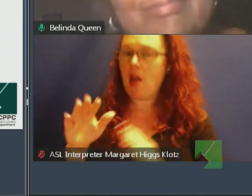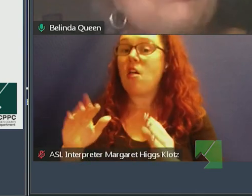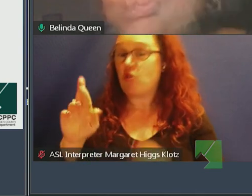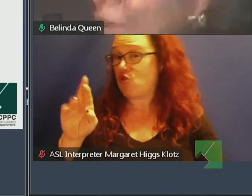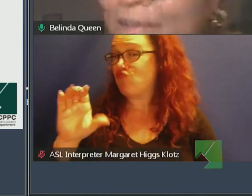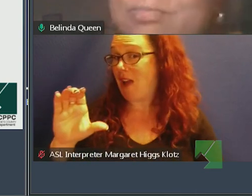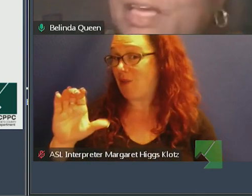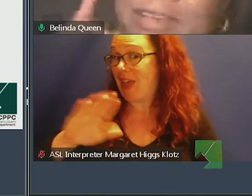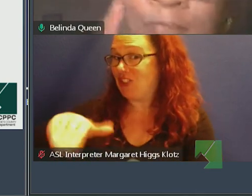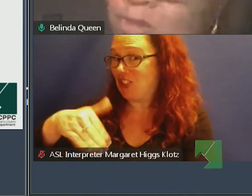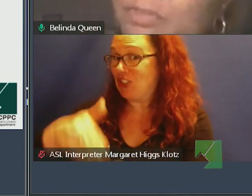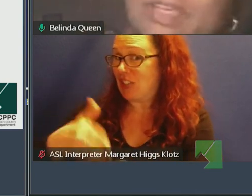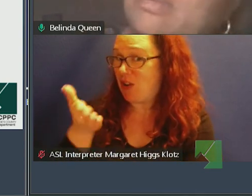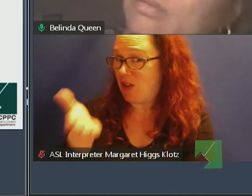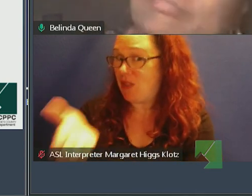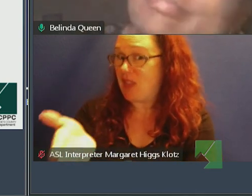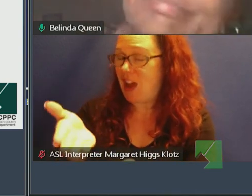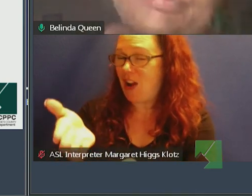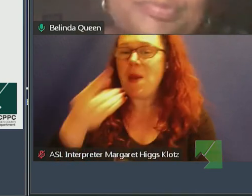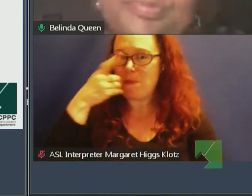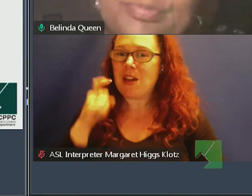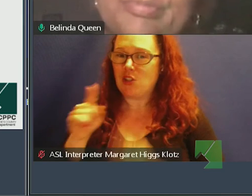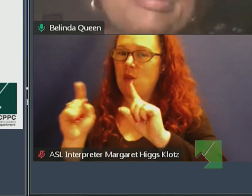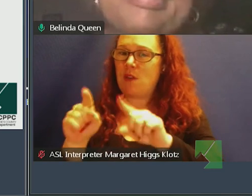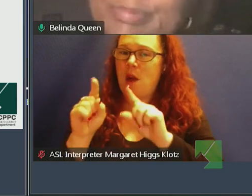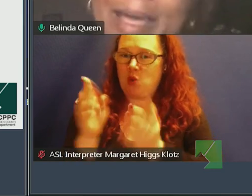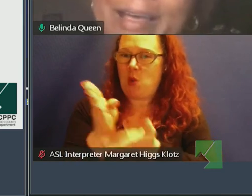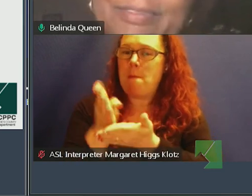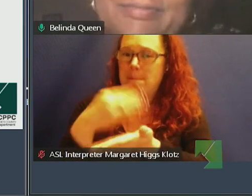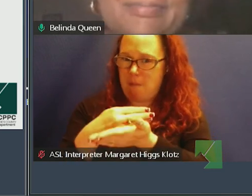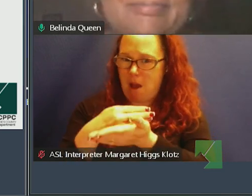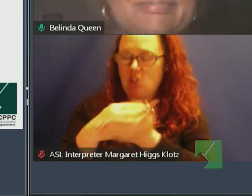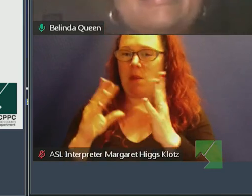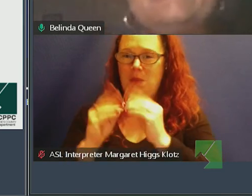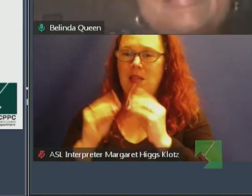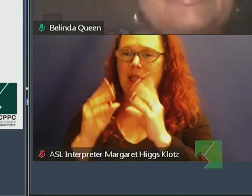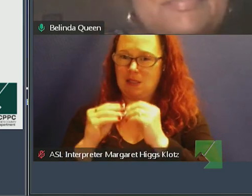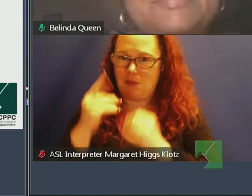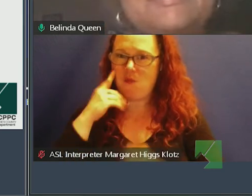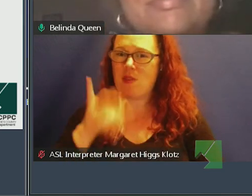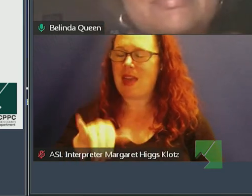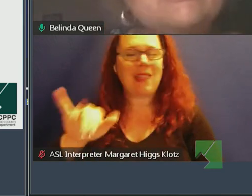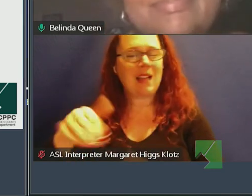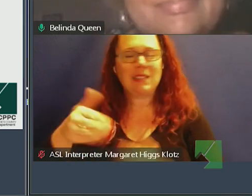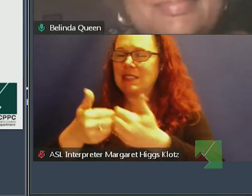because you've come to our budget forums for that, the recreation center, that's this whole separate issue. That's not your main to this.